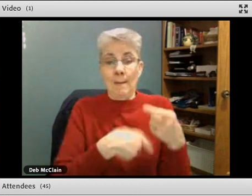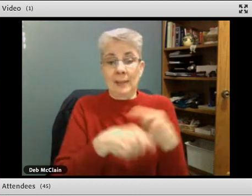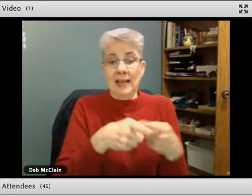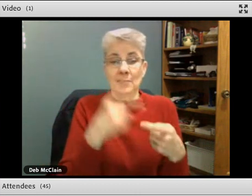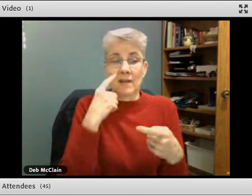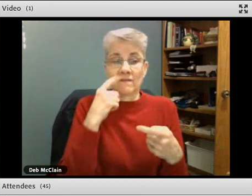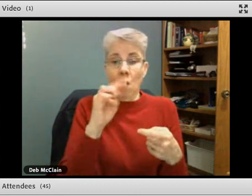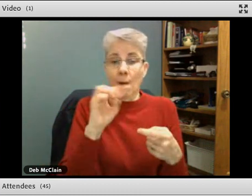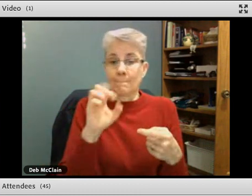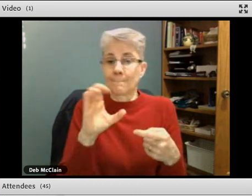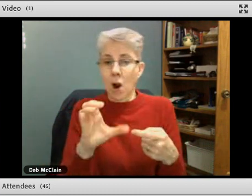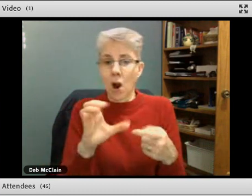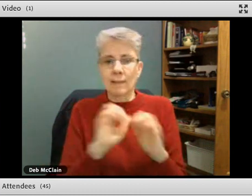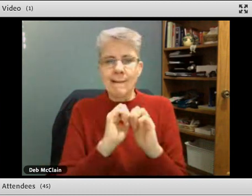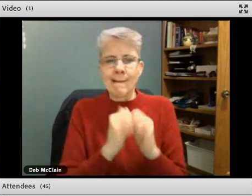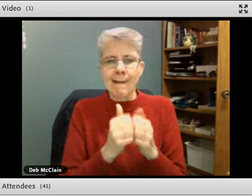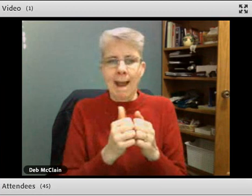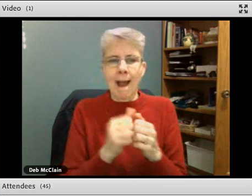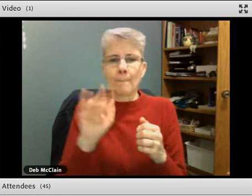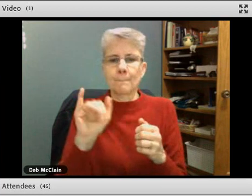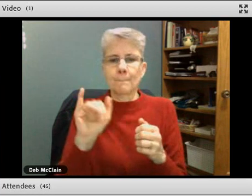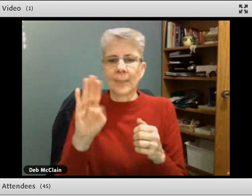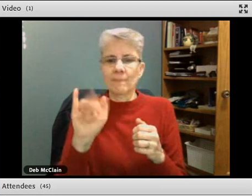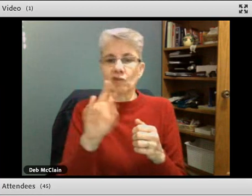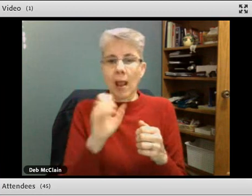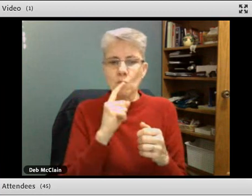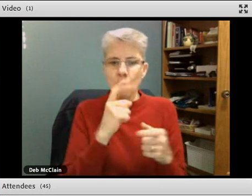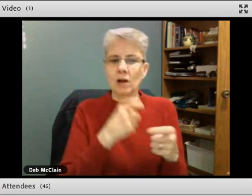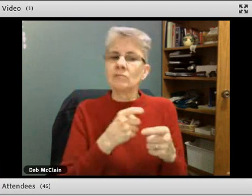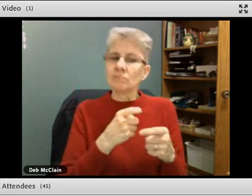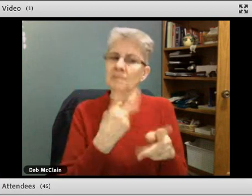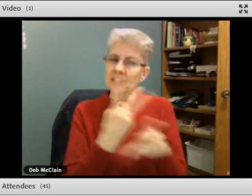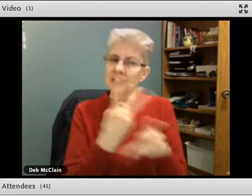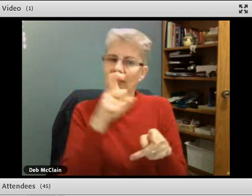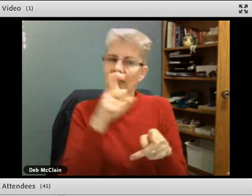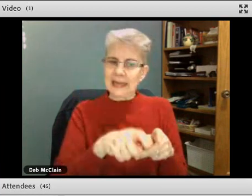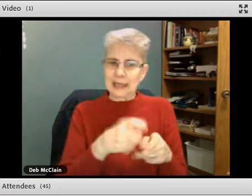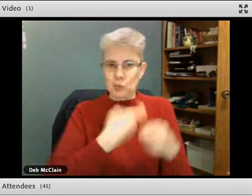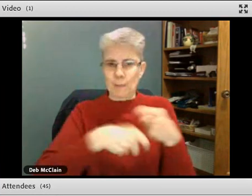and how BIBFRAME is going to fulfill that need.